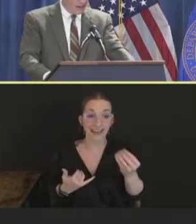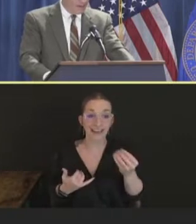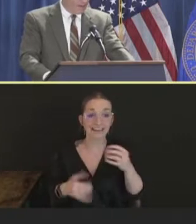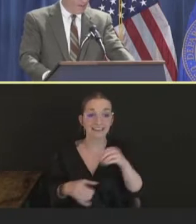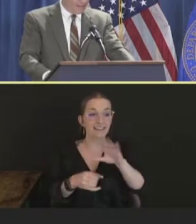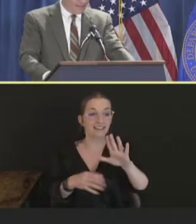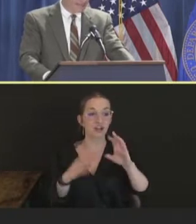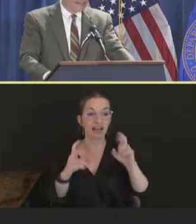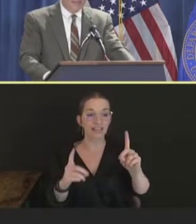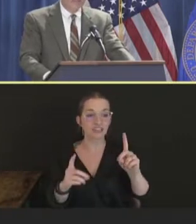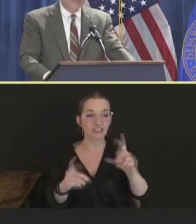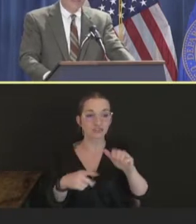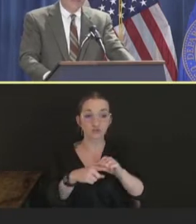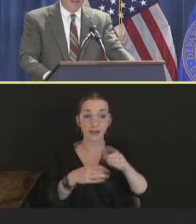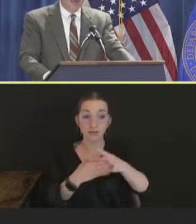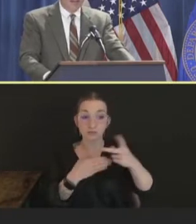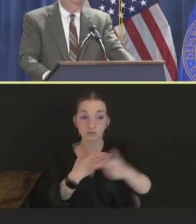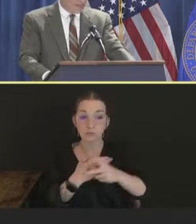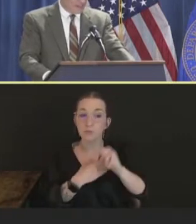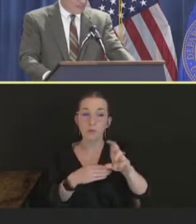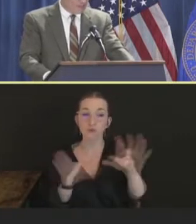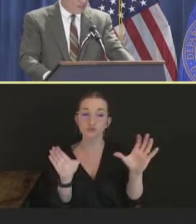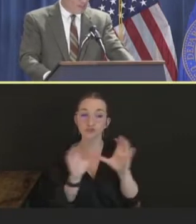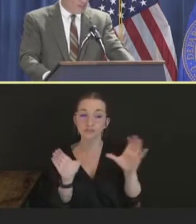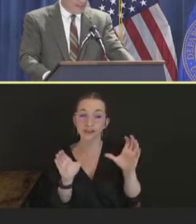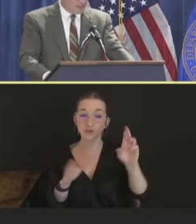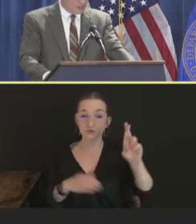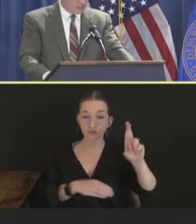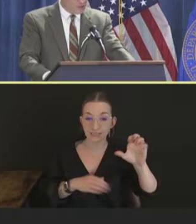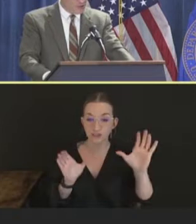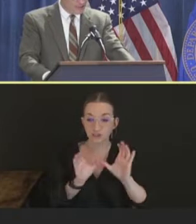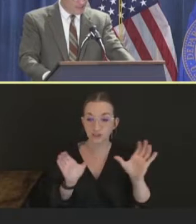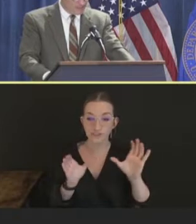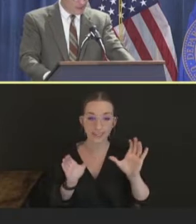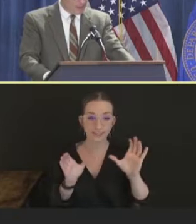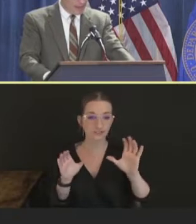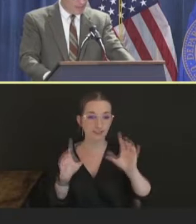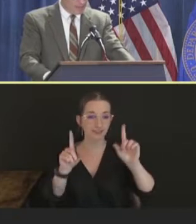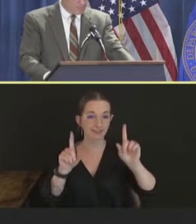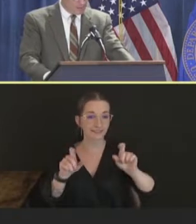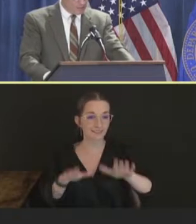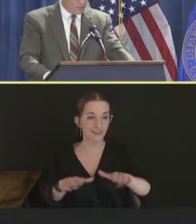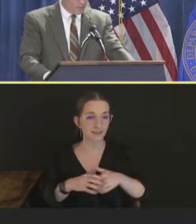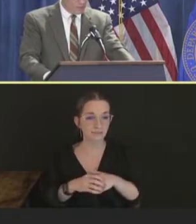And the follow on to that is of course, that HHS should then develop evidence-based curriculum